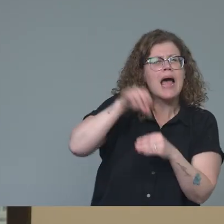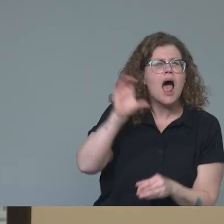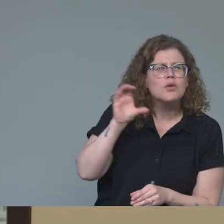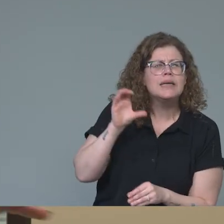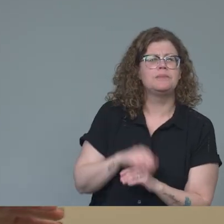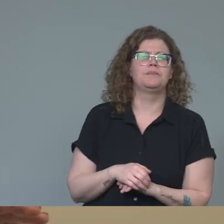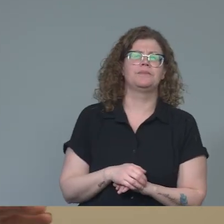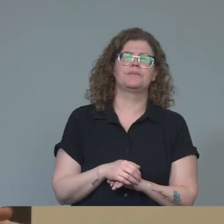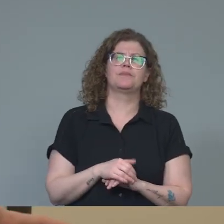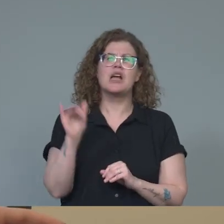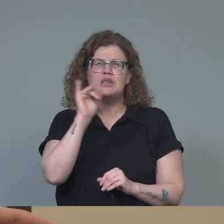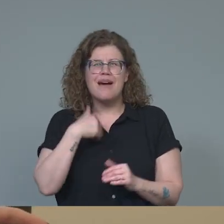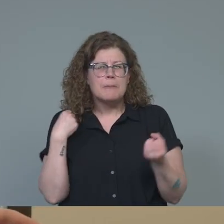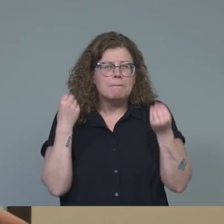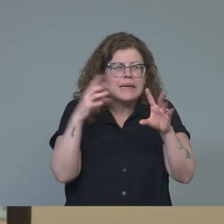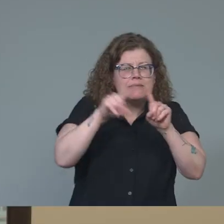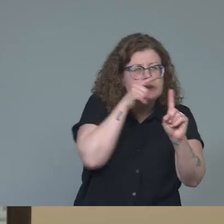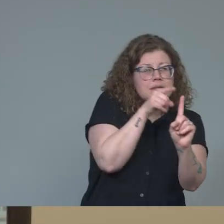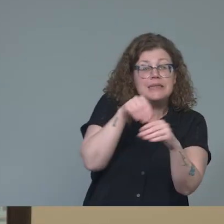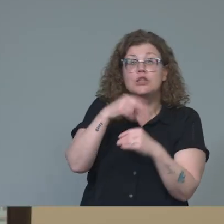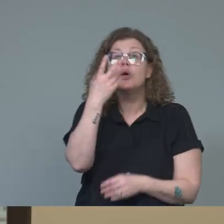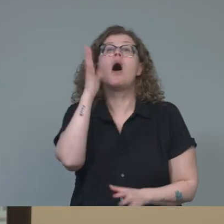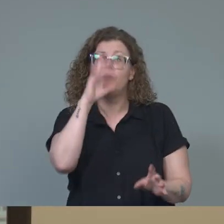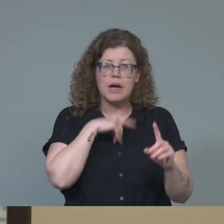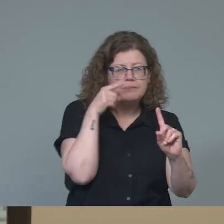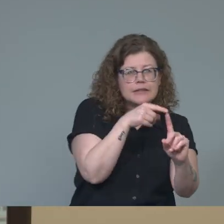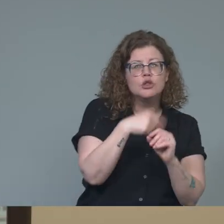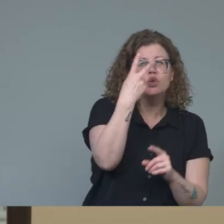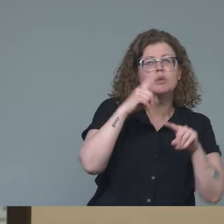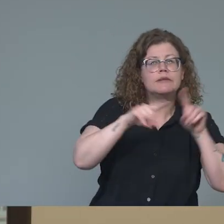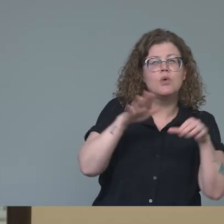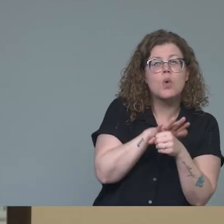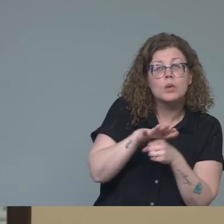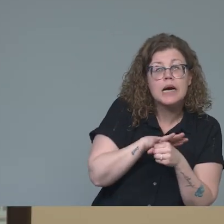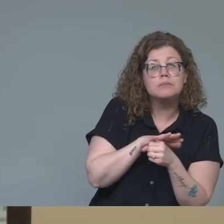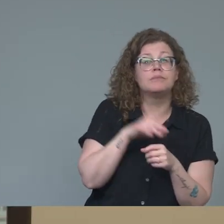were able to send out a survey that I built. And I went back and forth with another artist on like